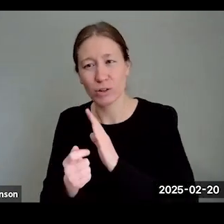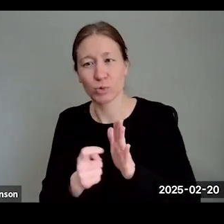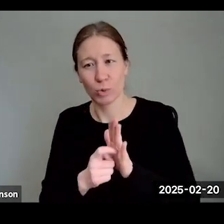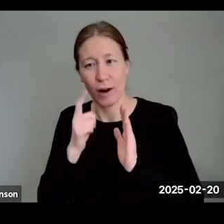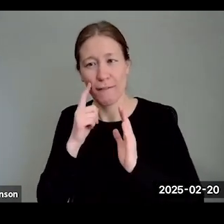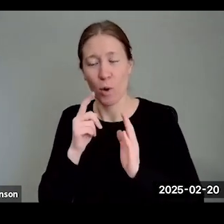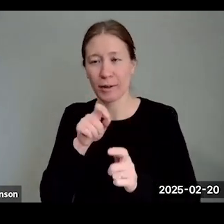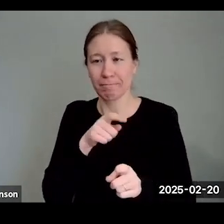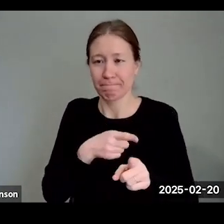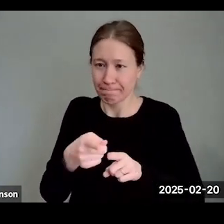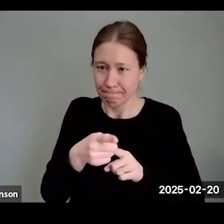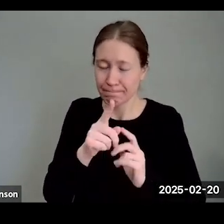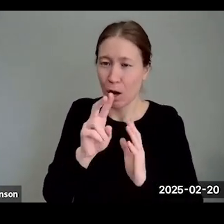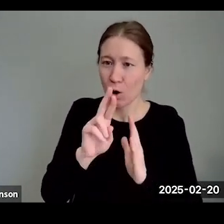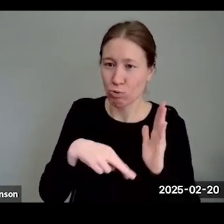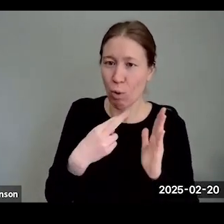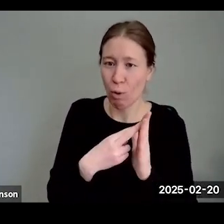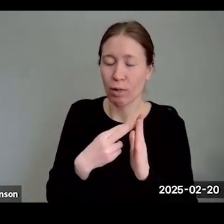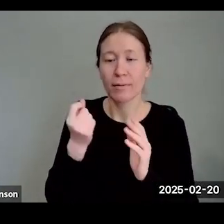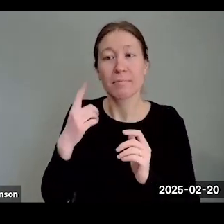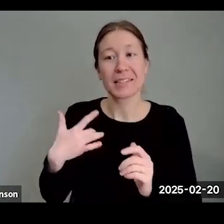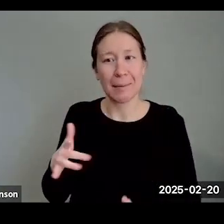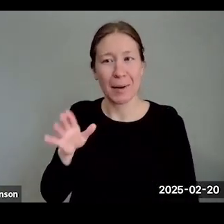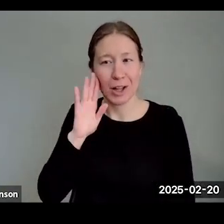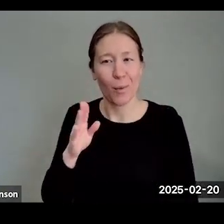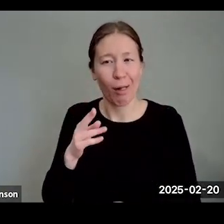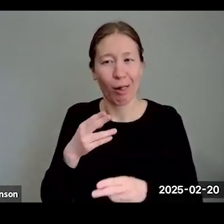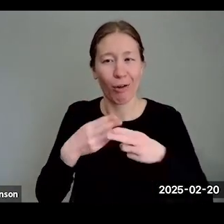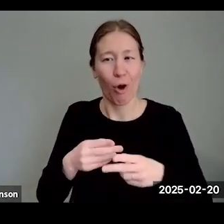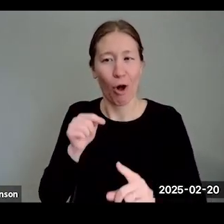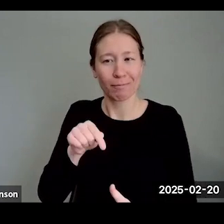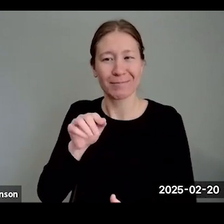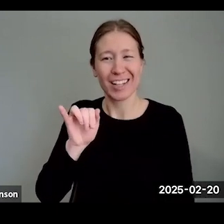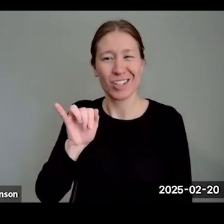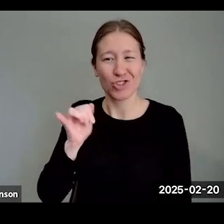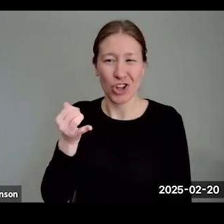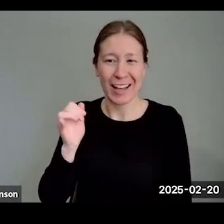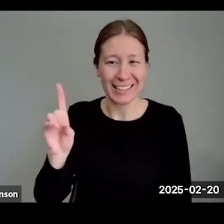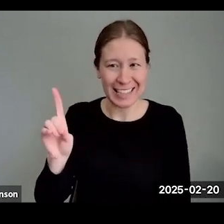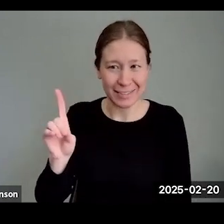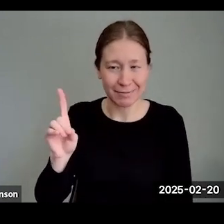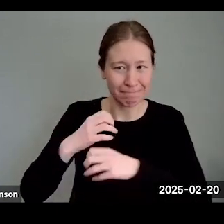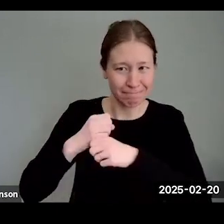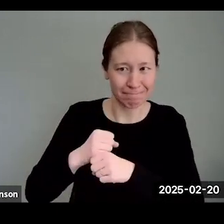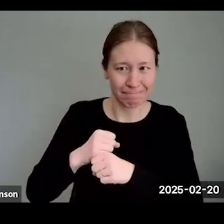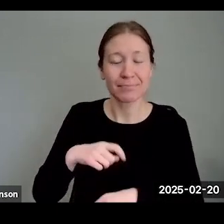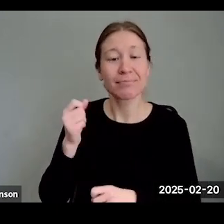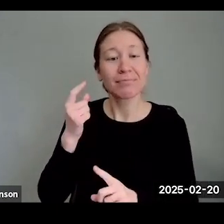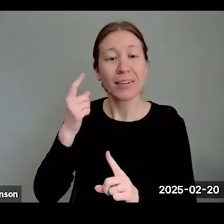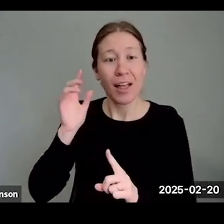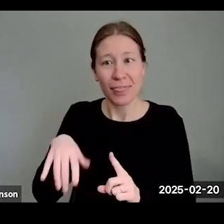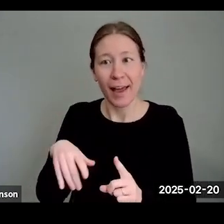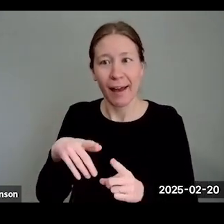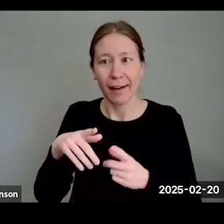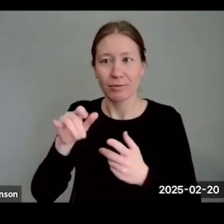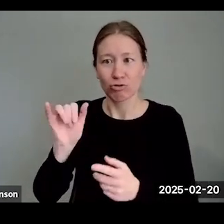Often we're gonna refer to this as, the JD. This type of document describes the work that is performed.